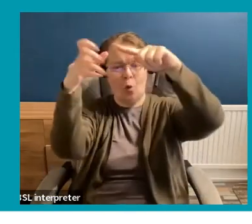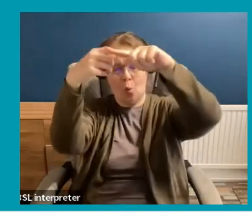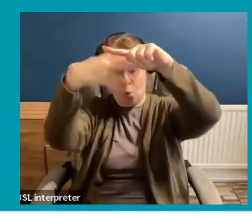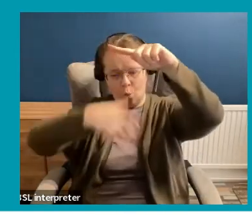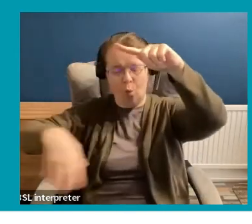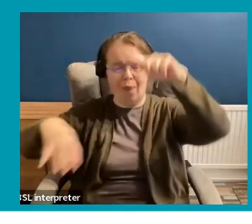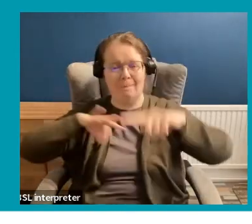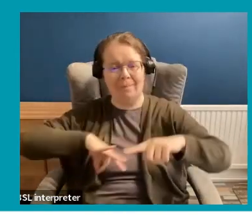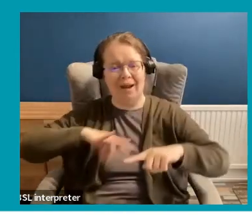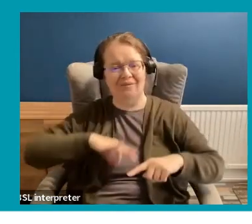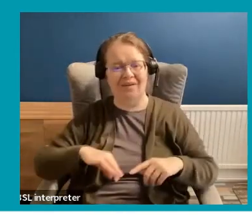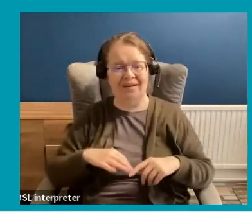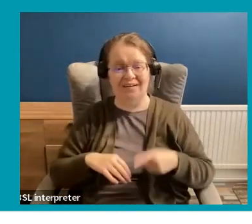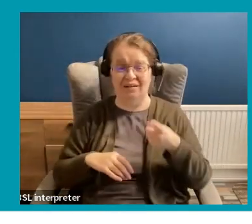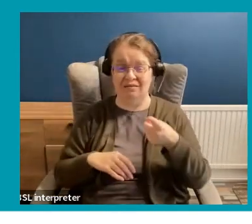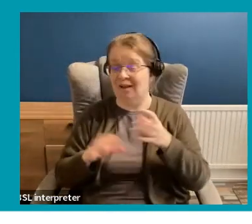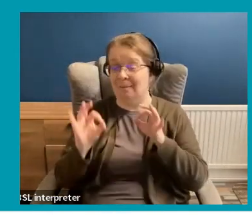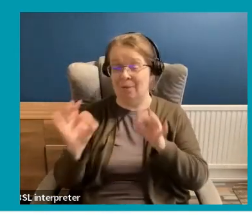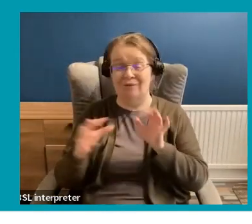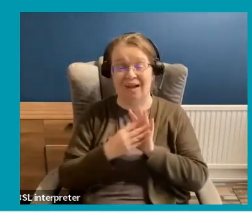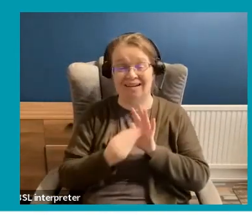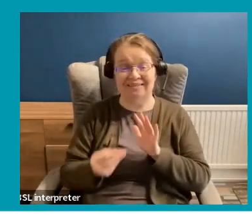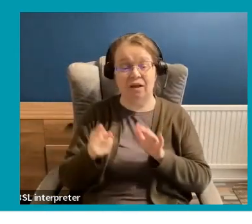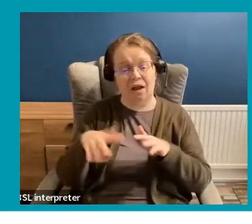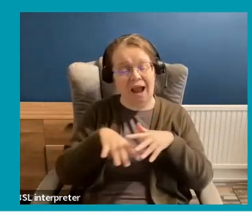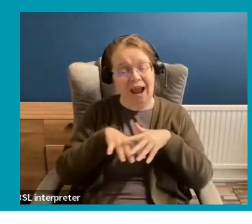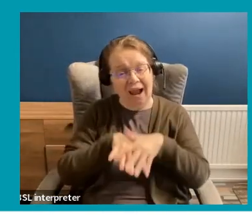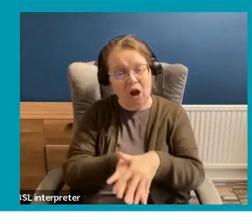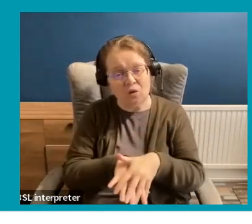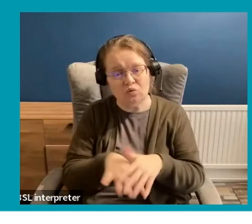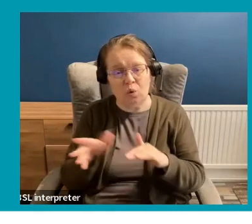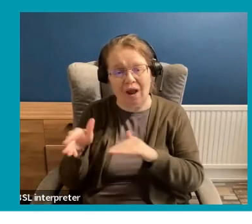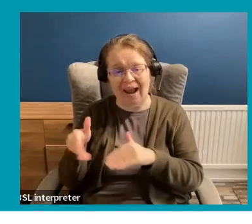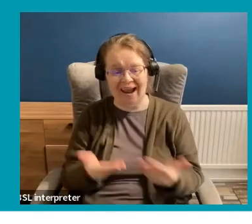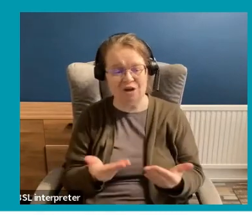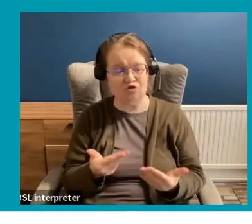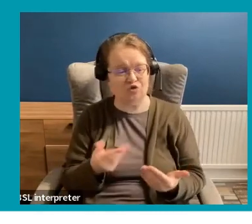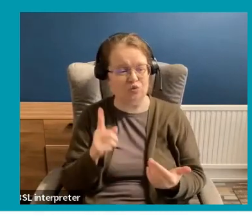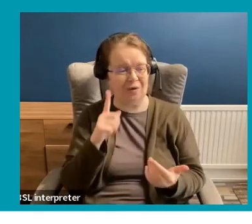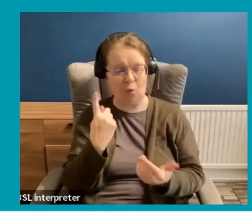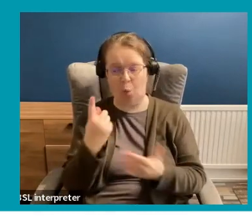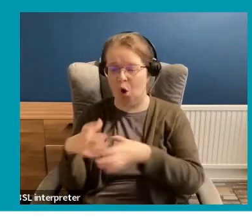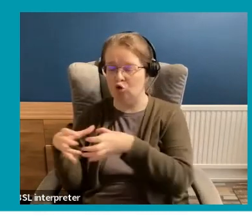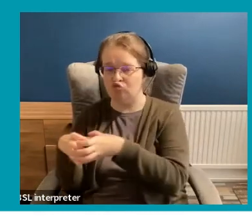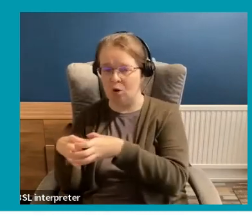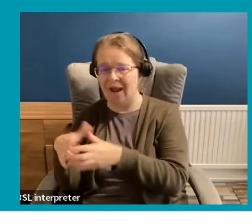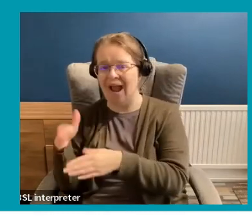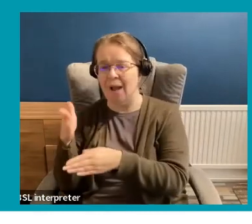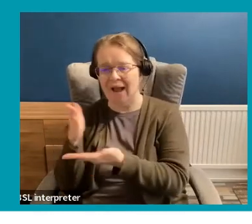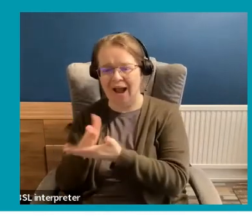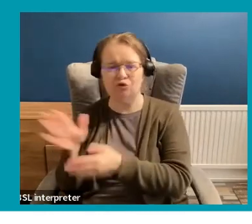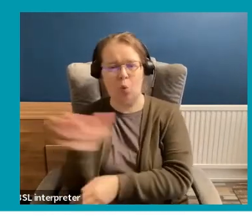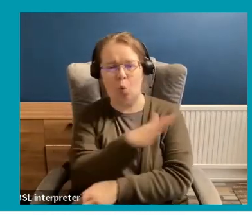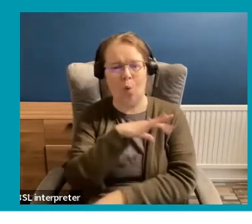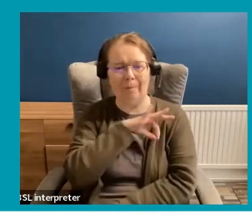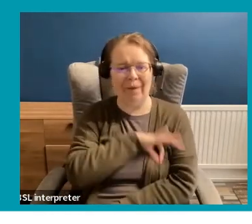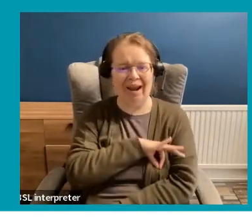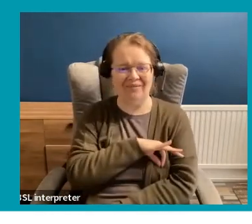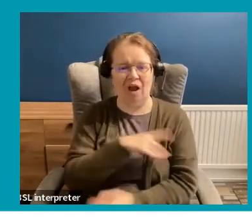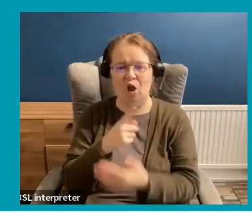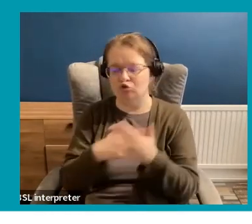Another example of how actually will make things better. inclusion might be introduced for one particular group but everyone benefits it's not like a game it